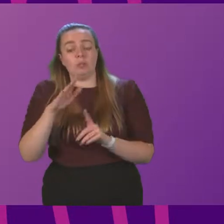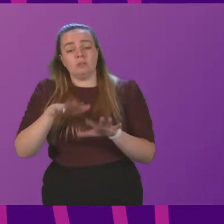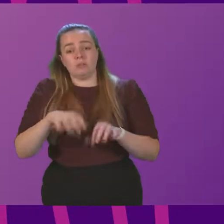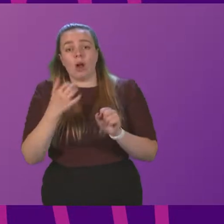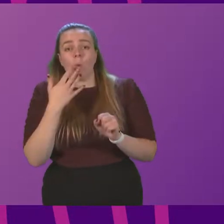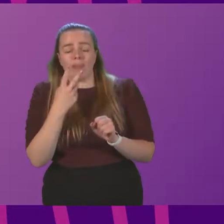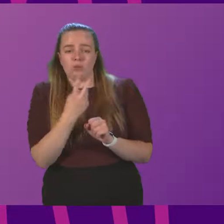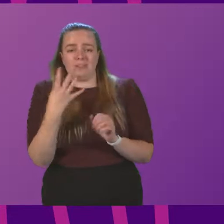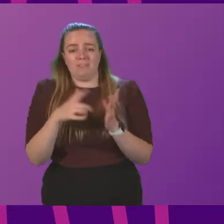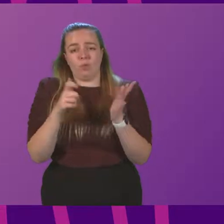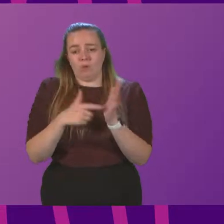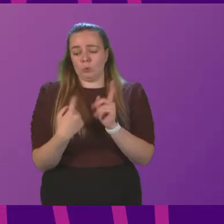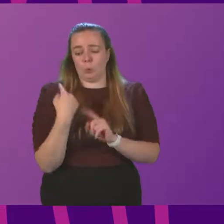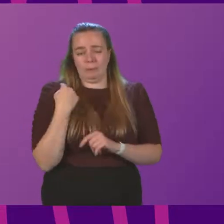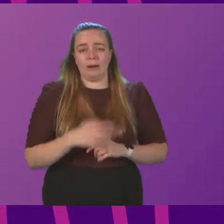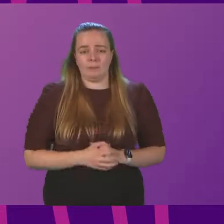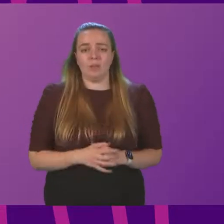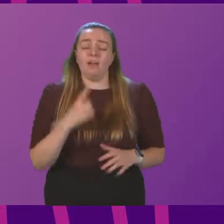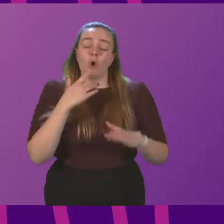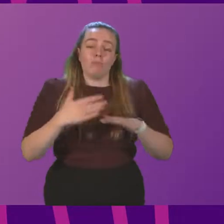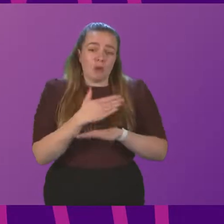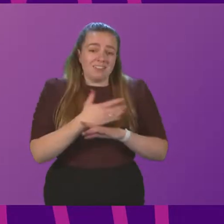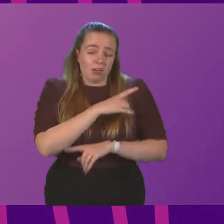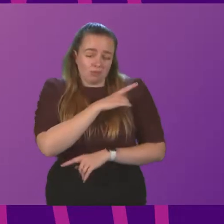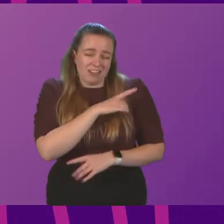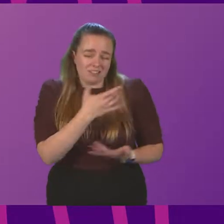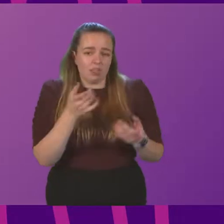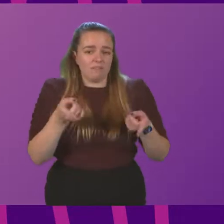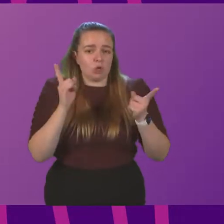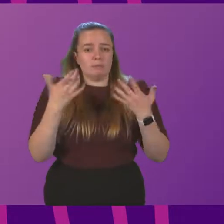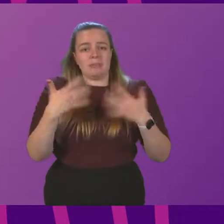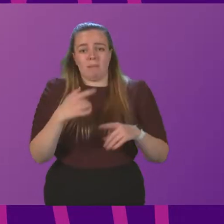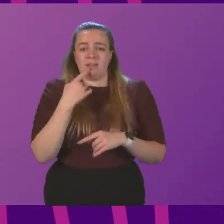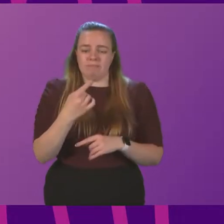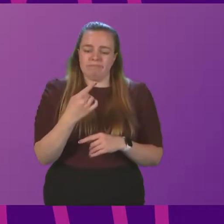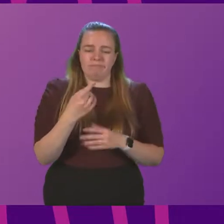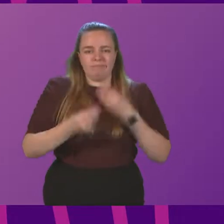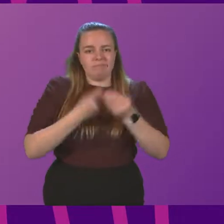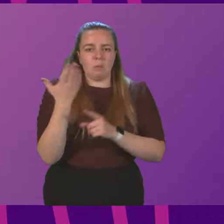October. For practical reasons, as the First Minister previously outlined, we have aligned